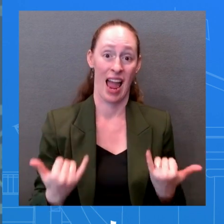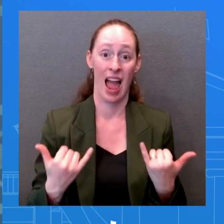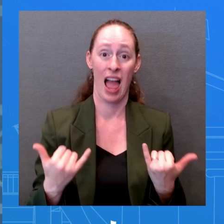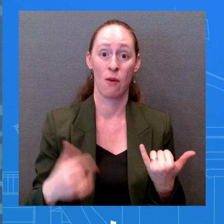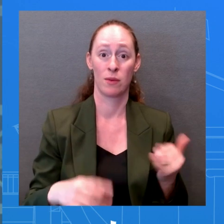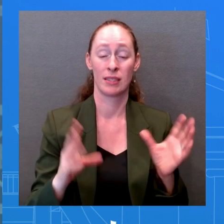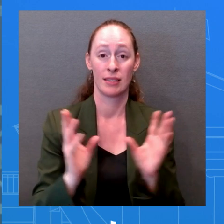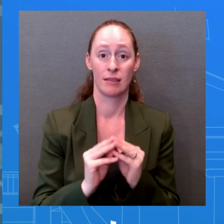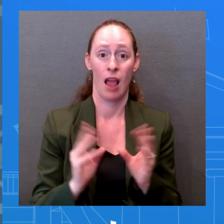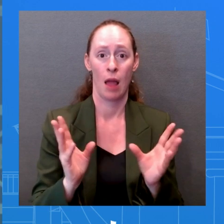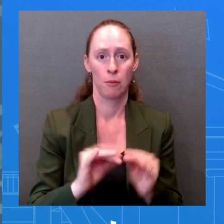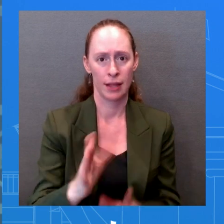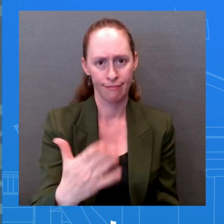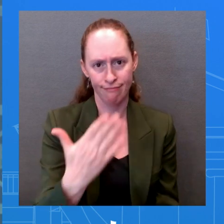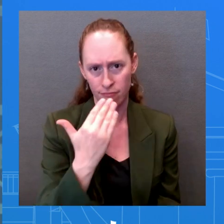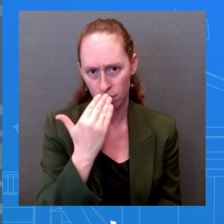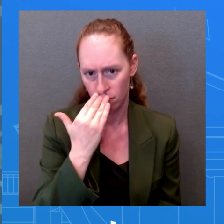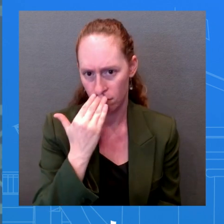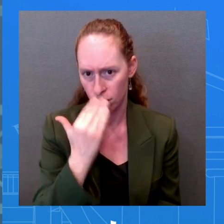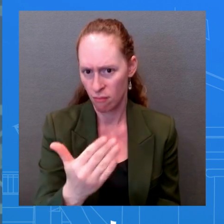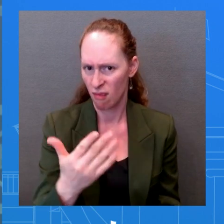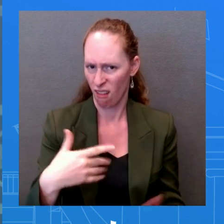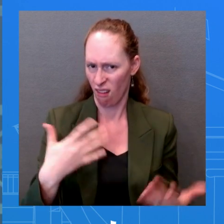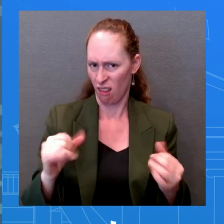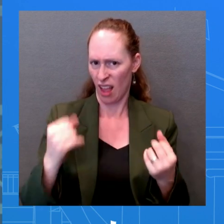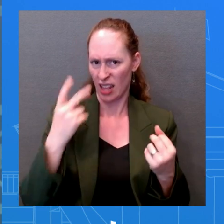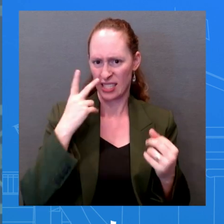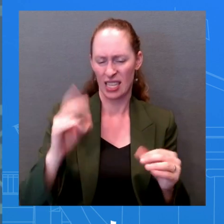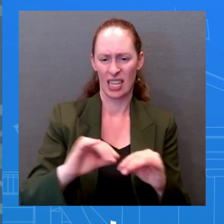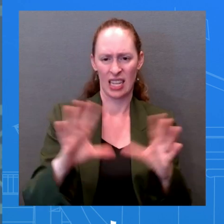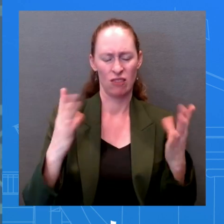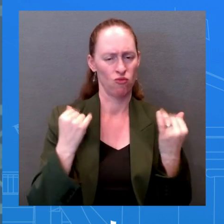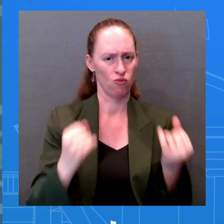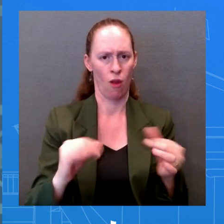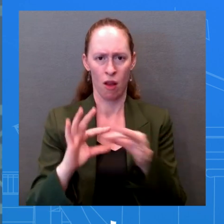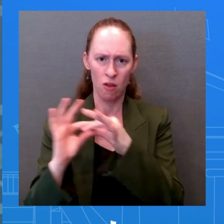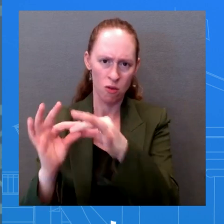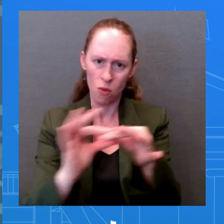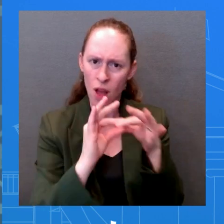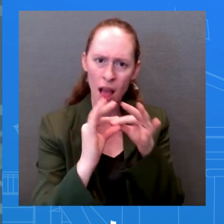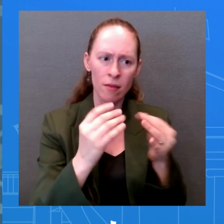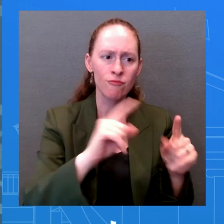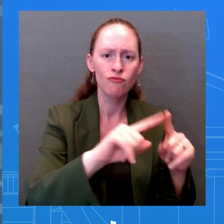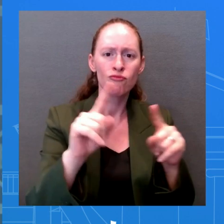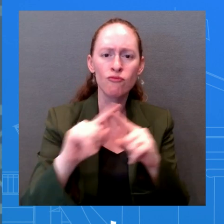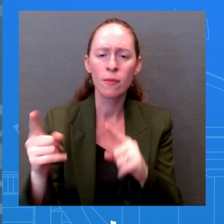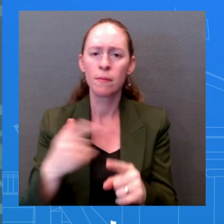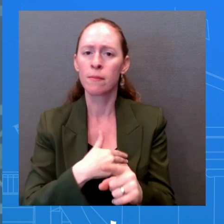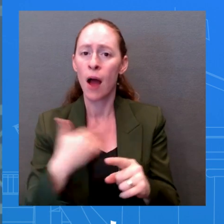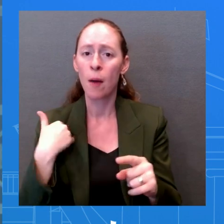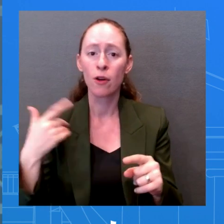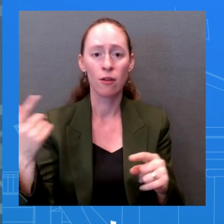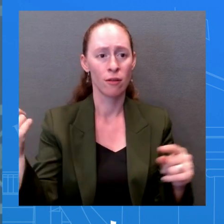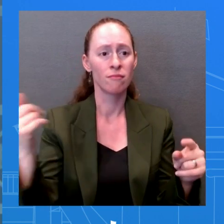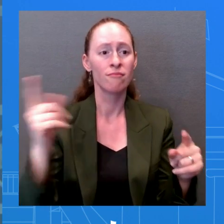to stand together and build bridges, heal divides, and stand together against hate. They represent the best of America.